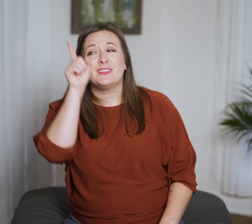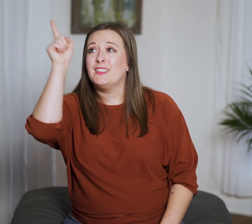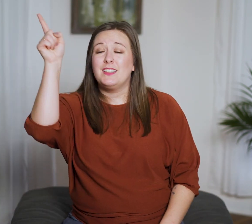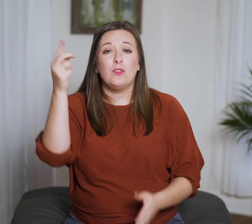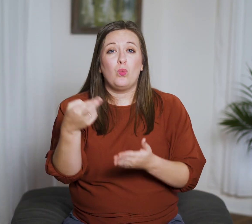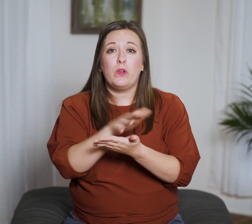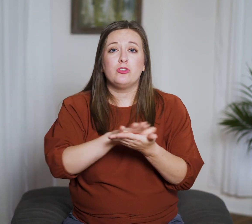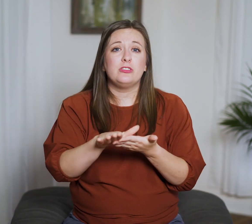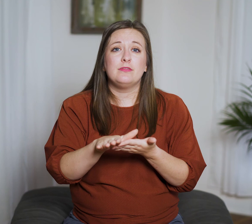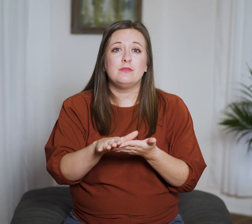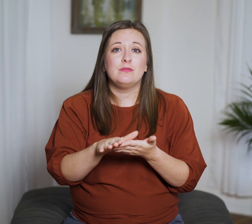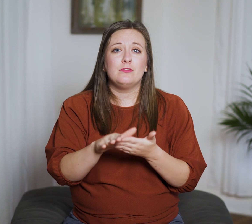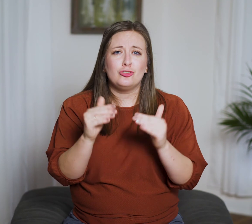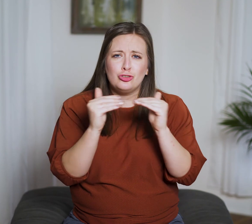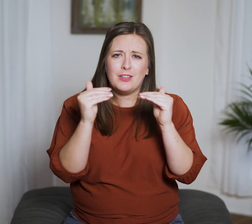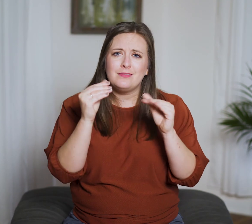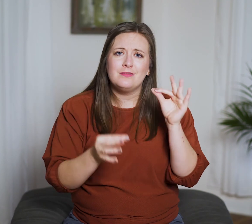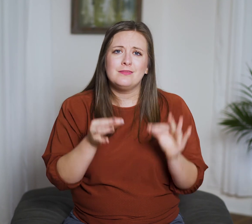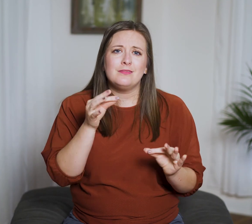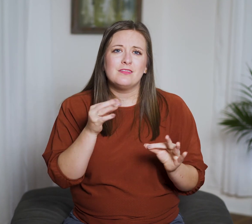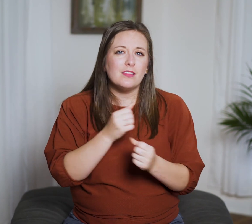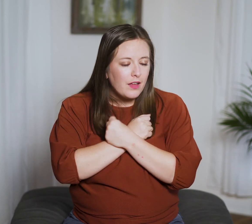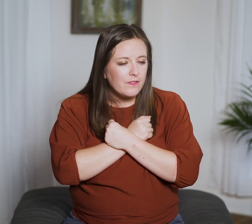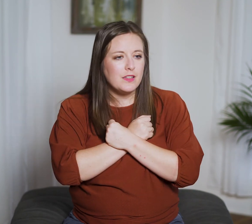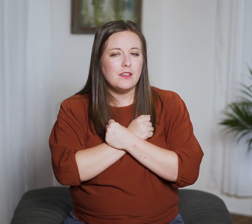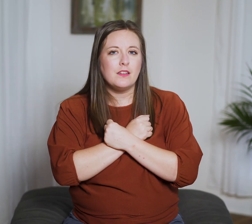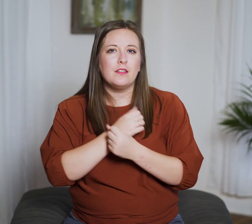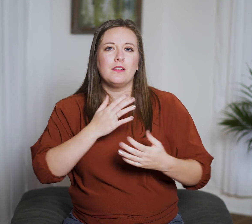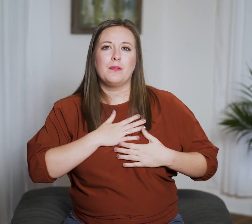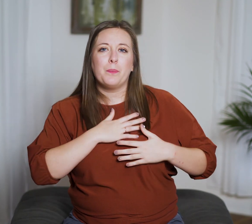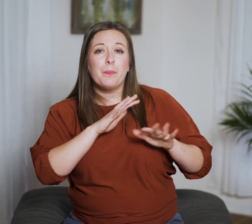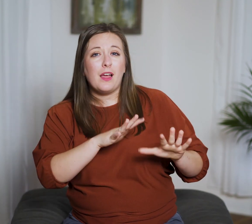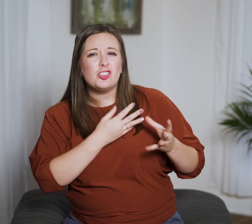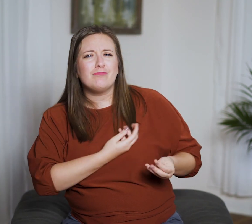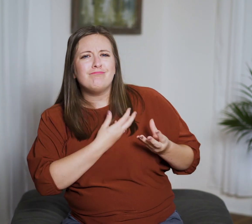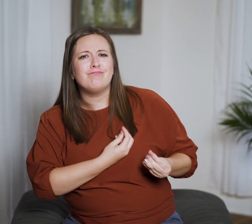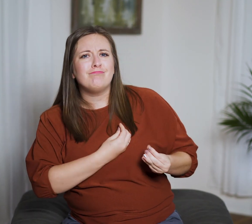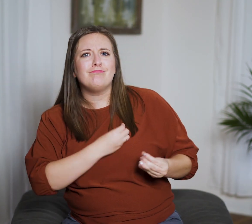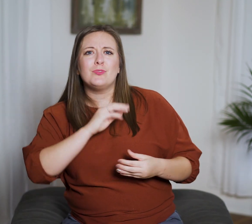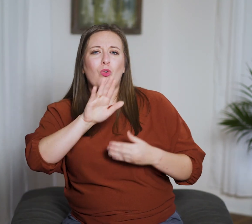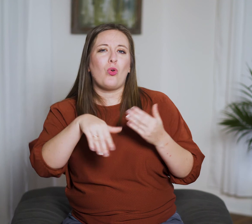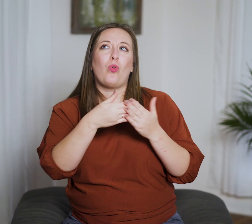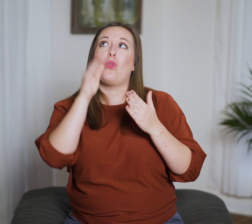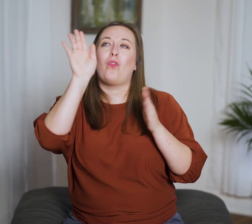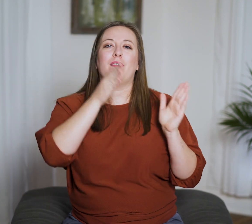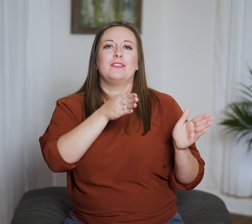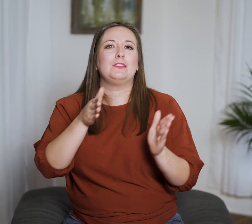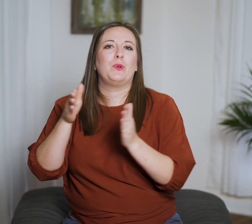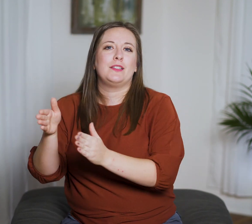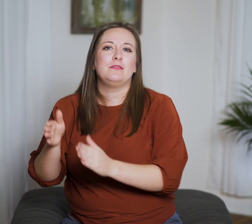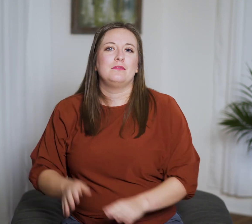He’s righteous, just, loving and compassionate in all His ways.